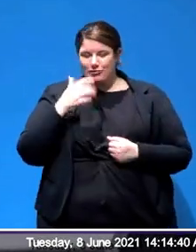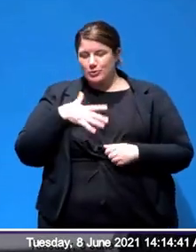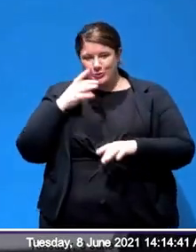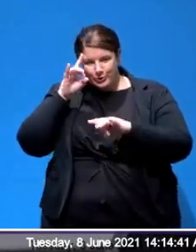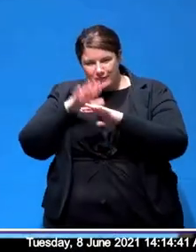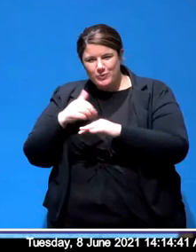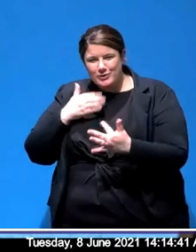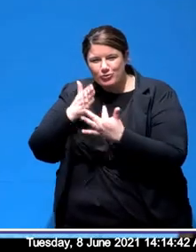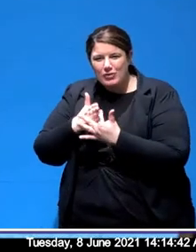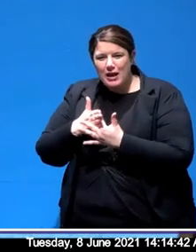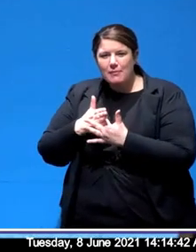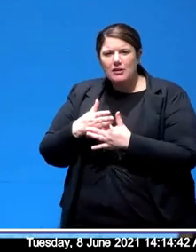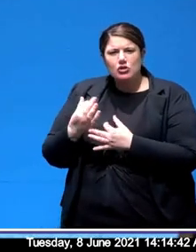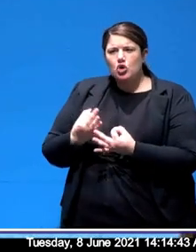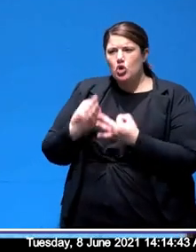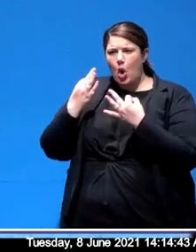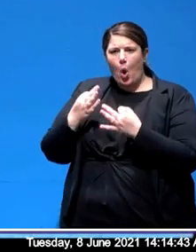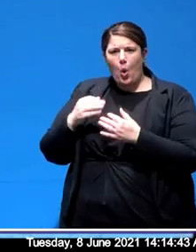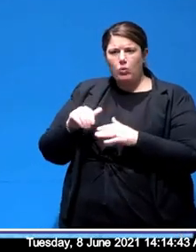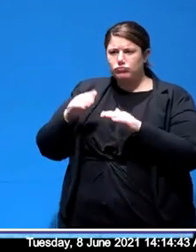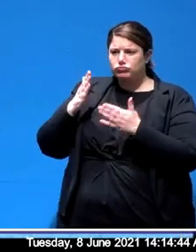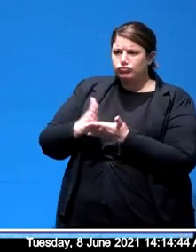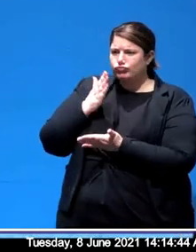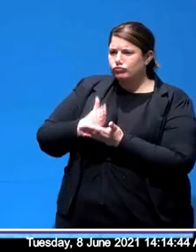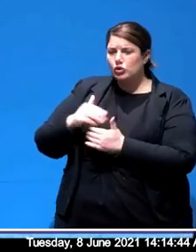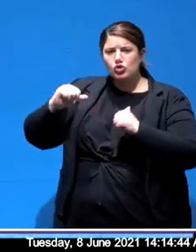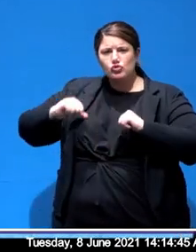You say there was no formal training. What informal training did you receive?